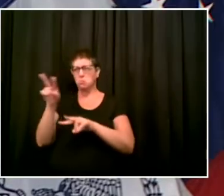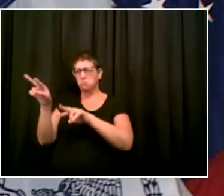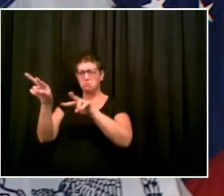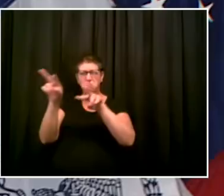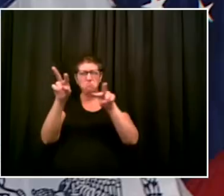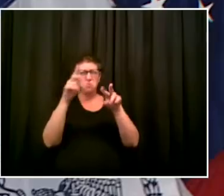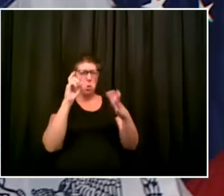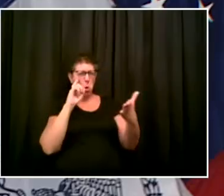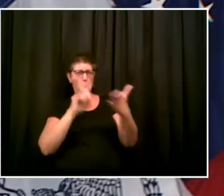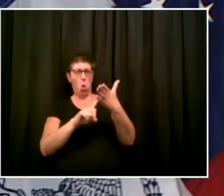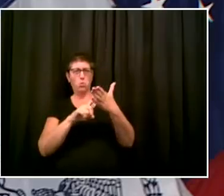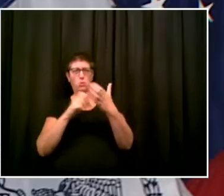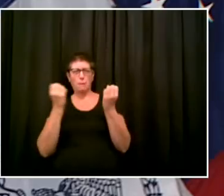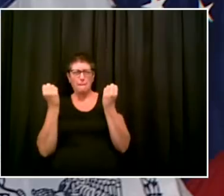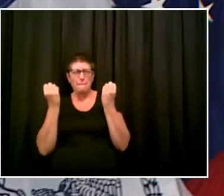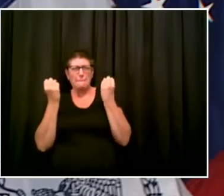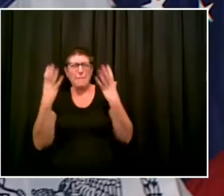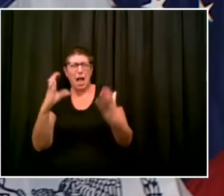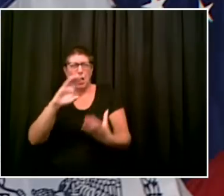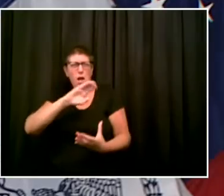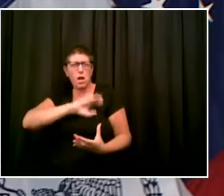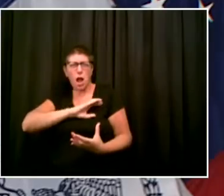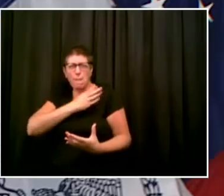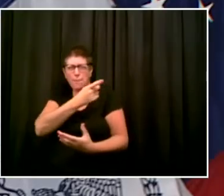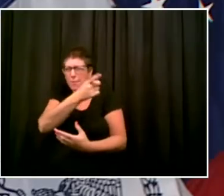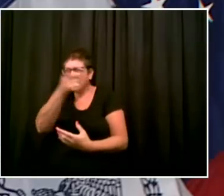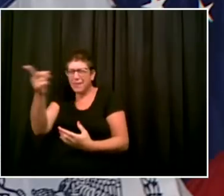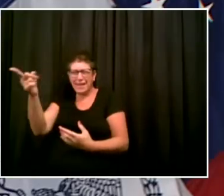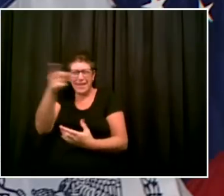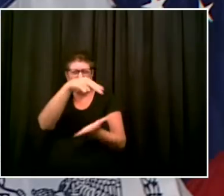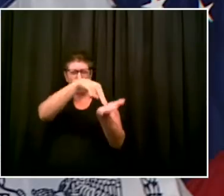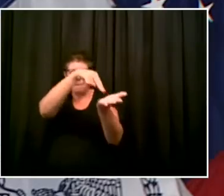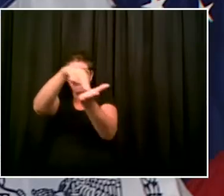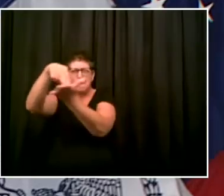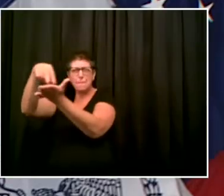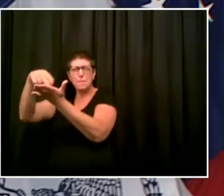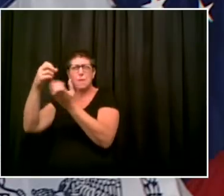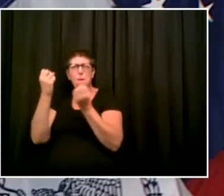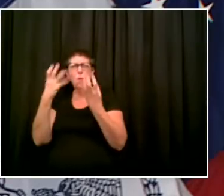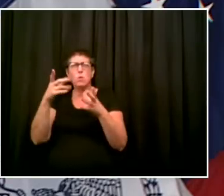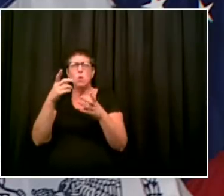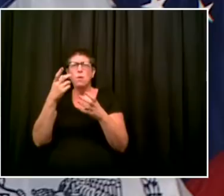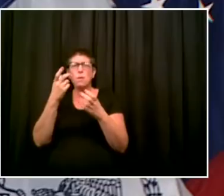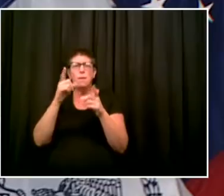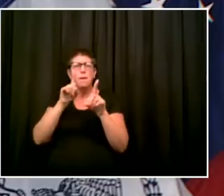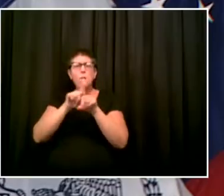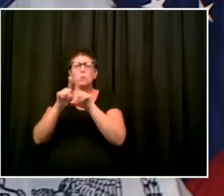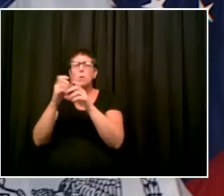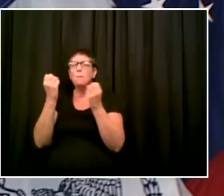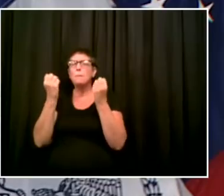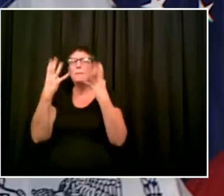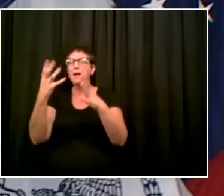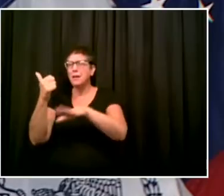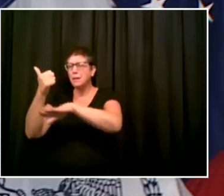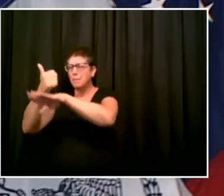FRONT OF CIRCUIT COURT, POLICE PLAZA AND THE MANY SIMPLE BUILDINGS. THERE ALSO